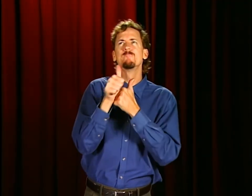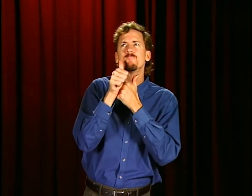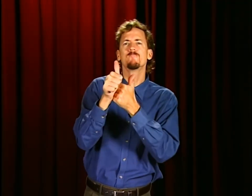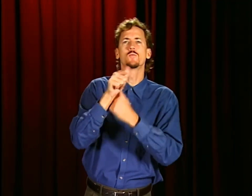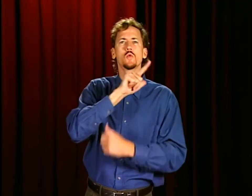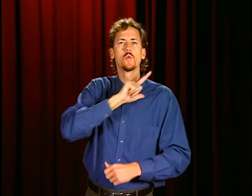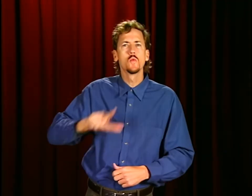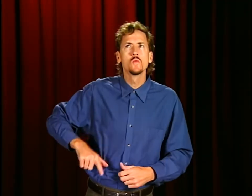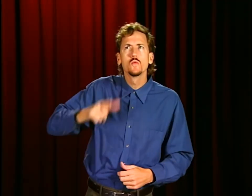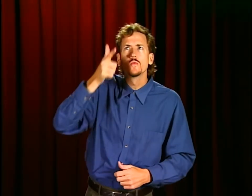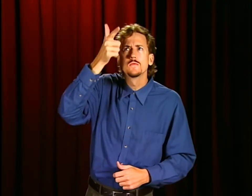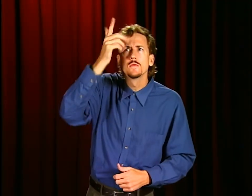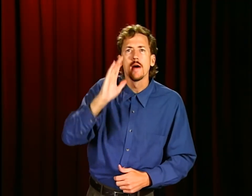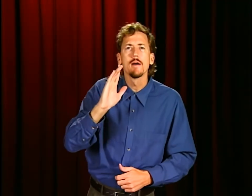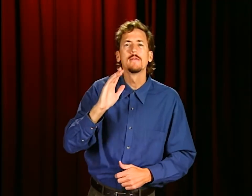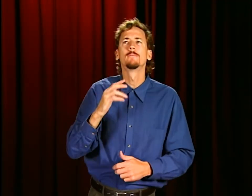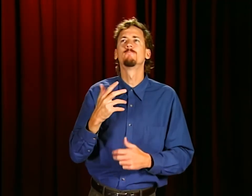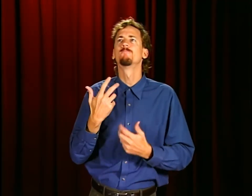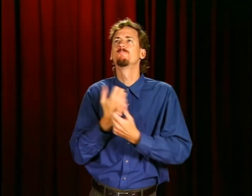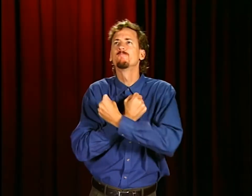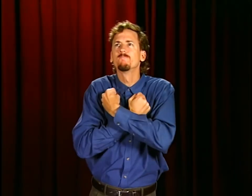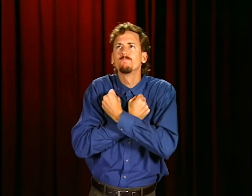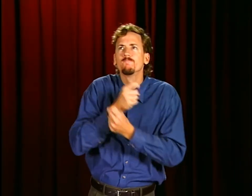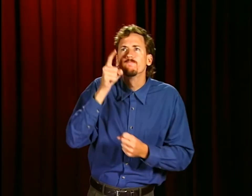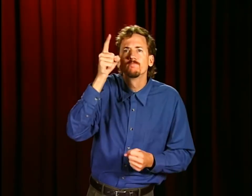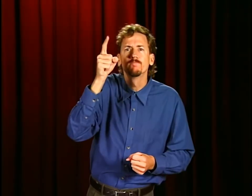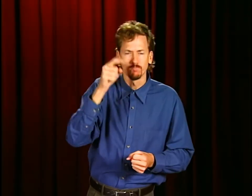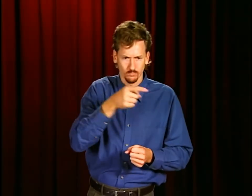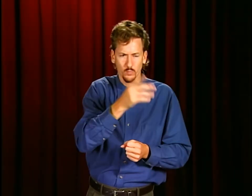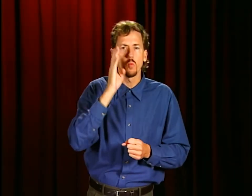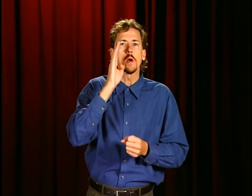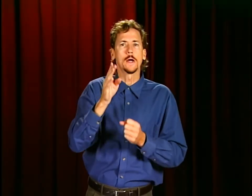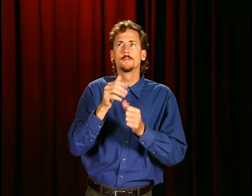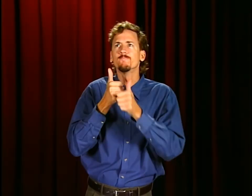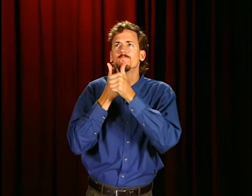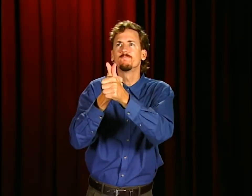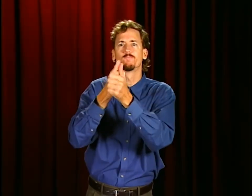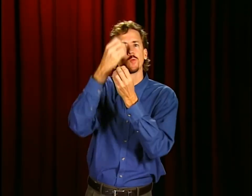I WANTED YOU TO THINK I KNEW WHAT I WAS DOING. HOW DID YOU THINK YOU WERE GOING